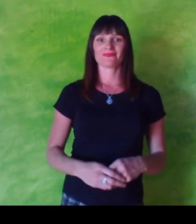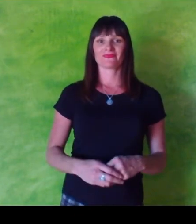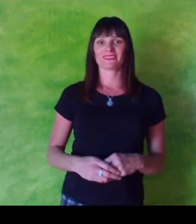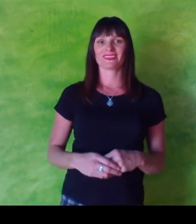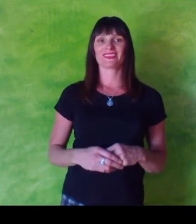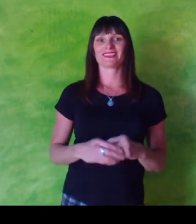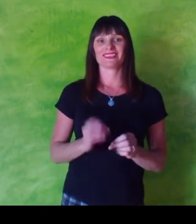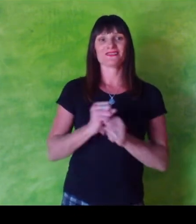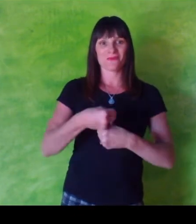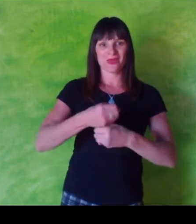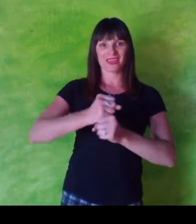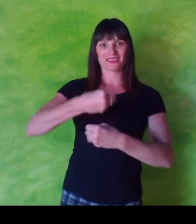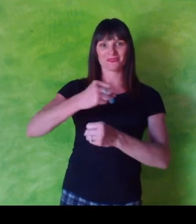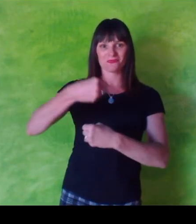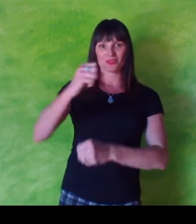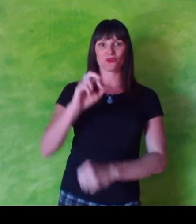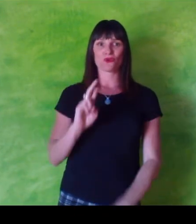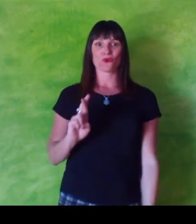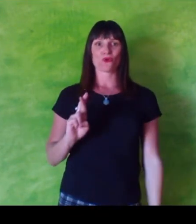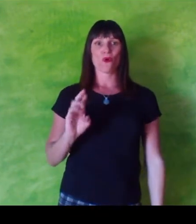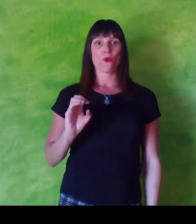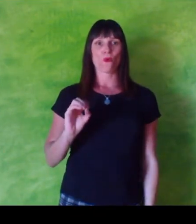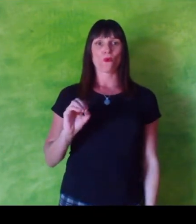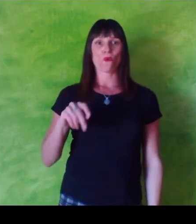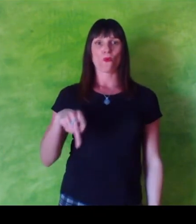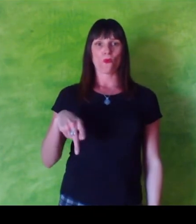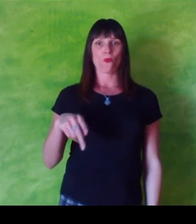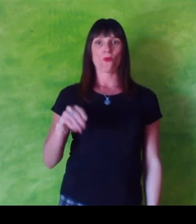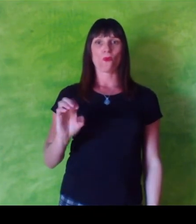then you start making your ropes